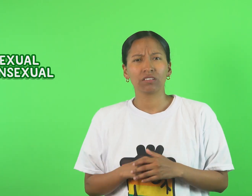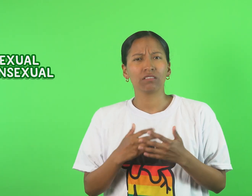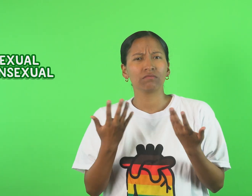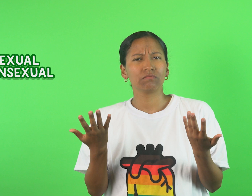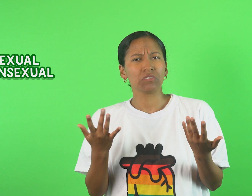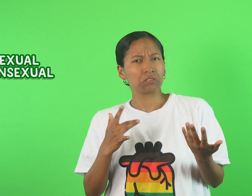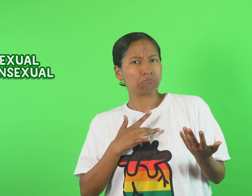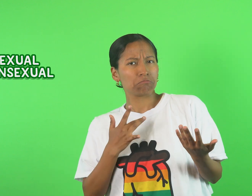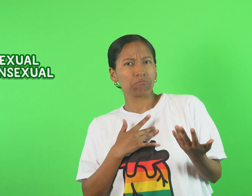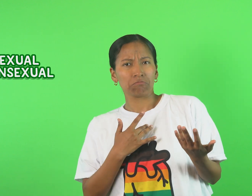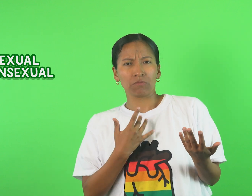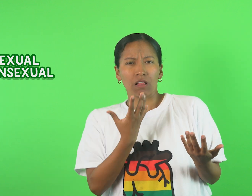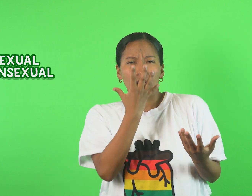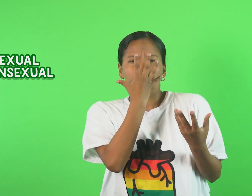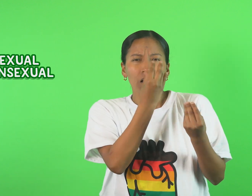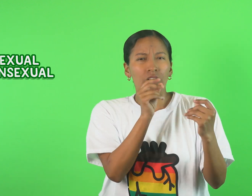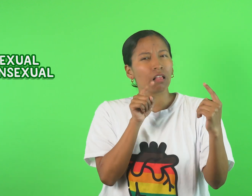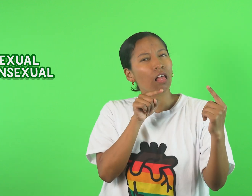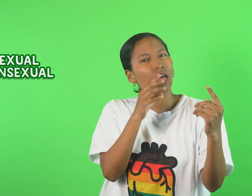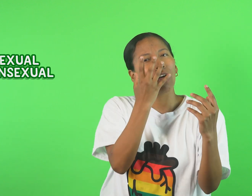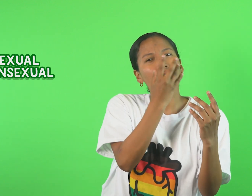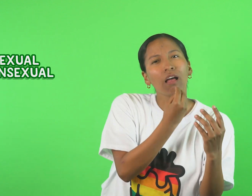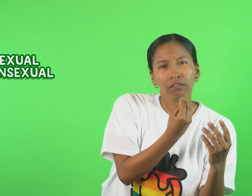when we are attracted